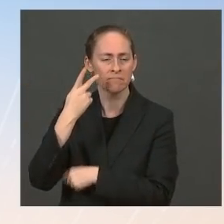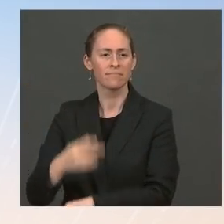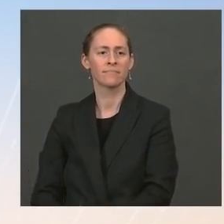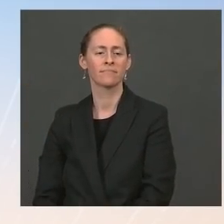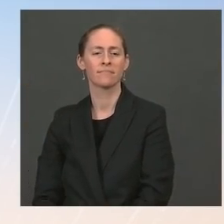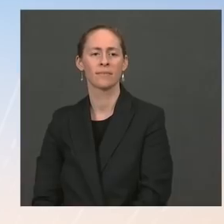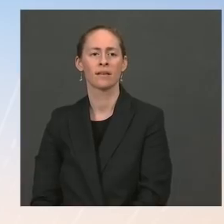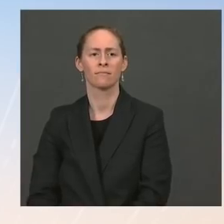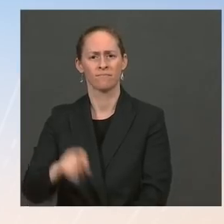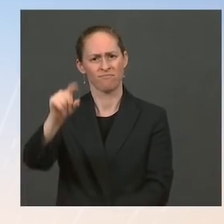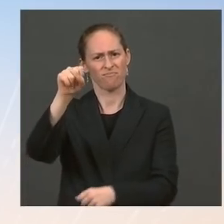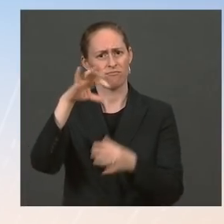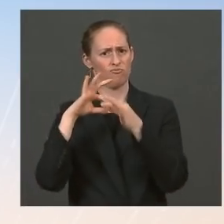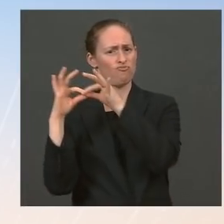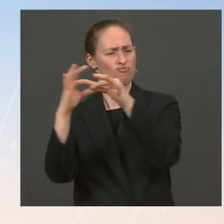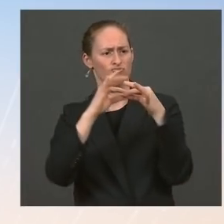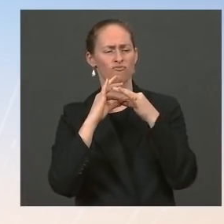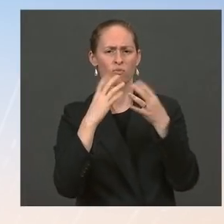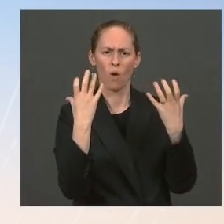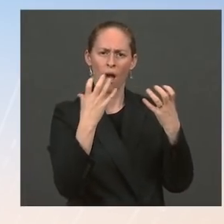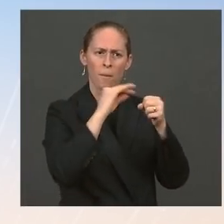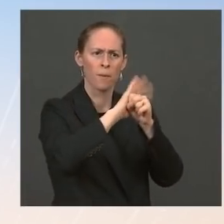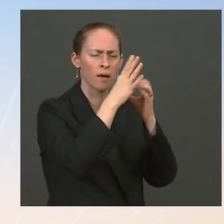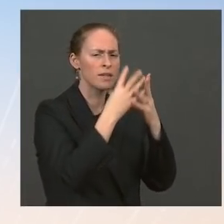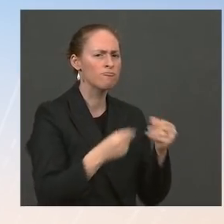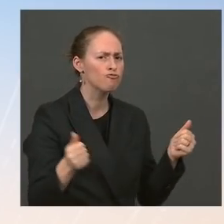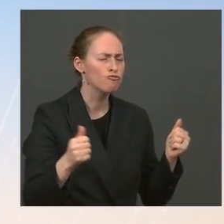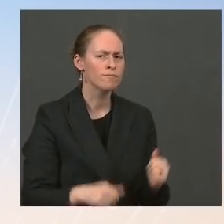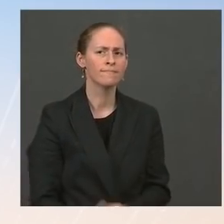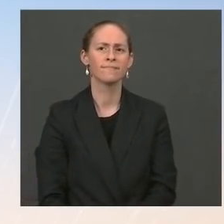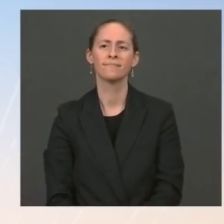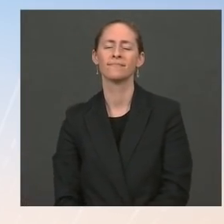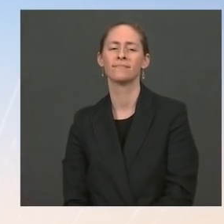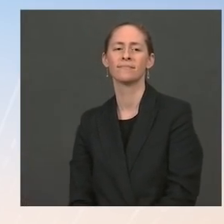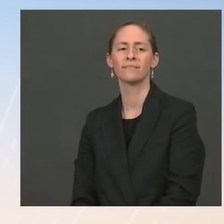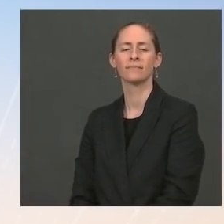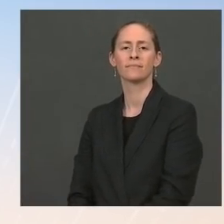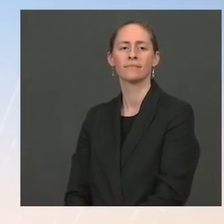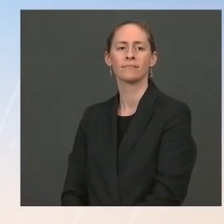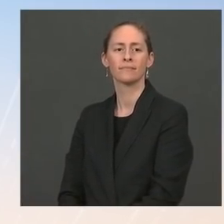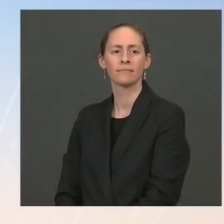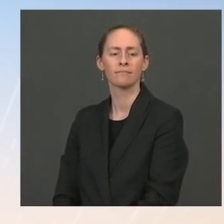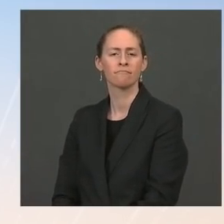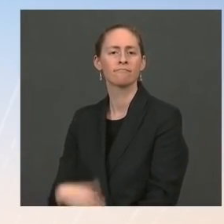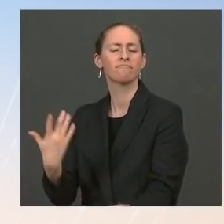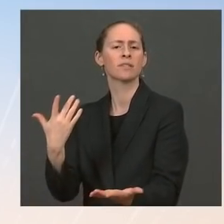back to the question about the Chinese Olympics. Is there a timeline for when the White House